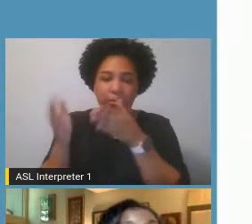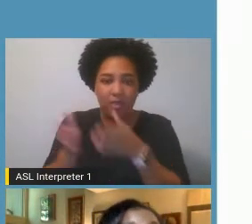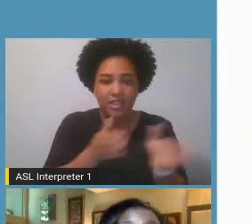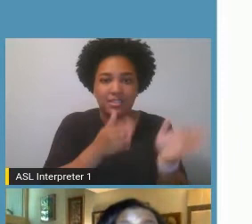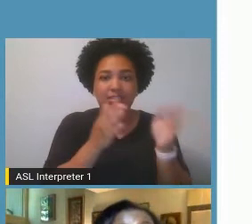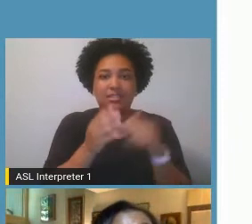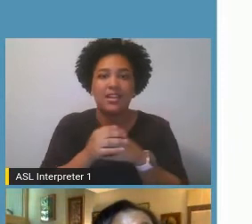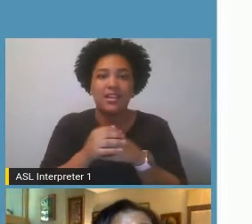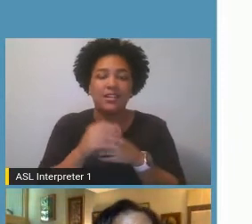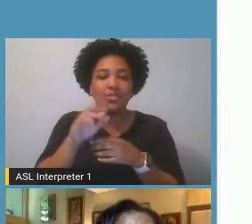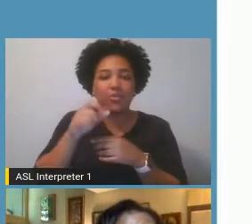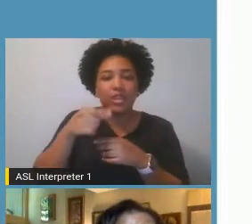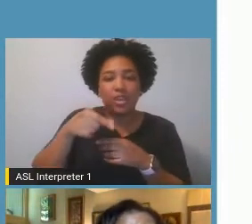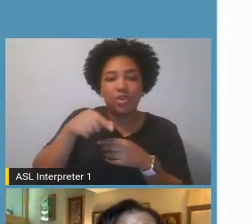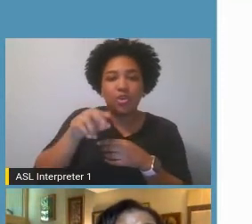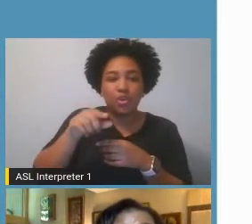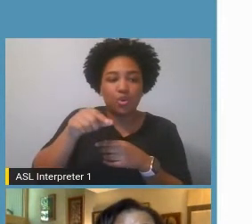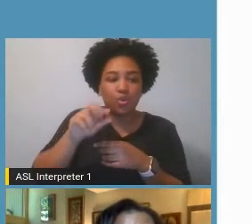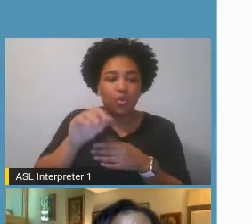will you offer in-house staffing scanning,